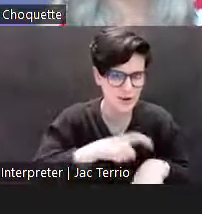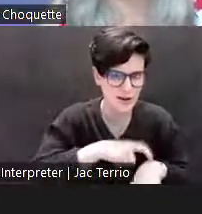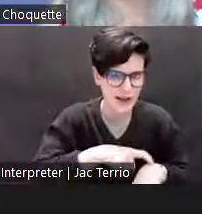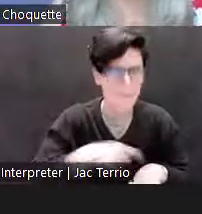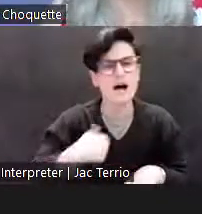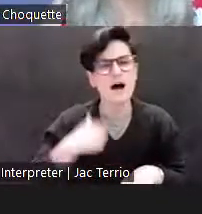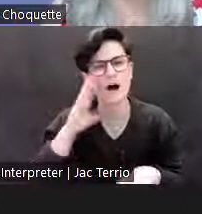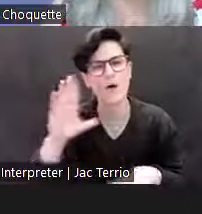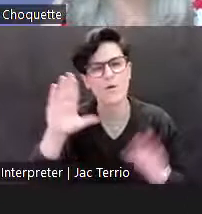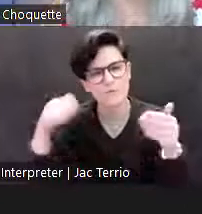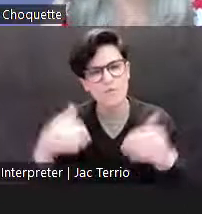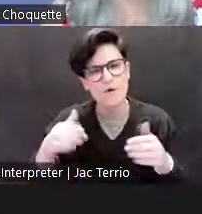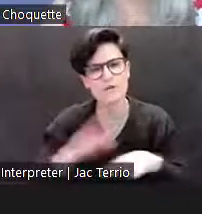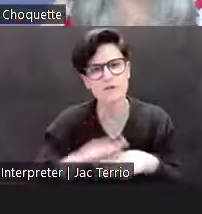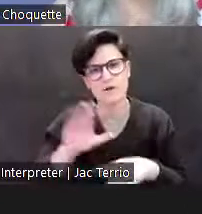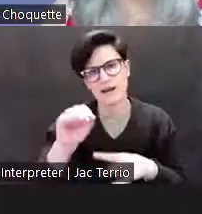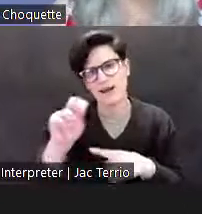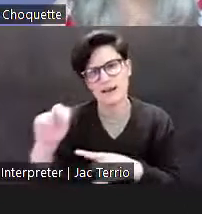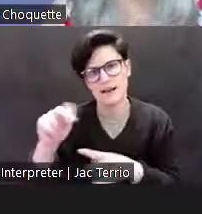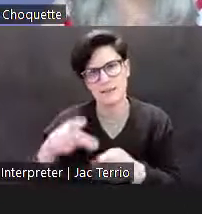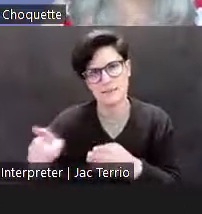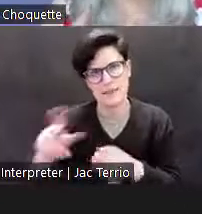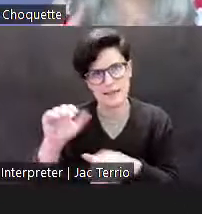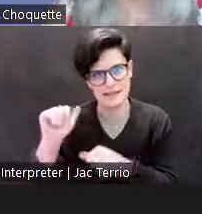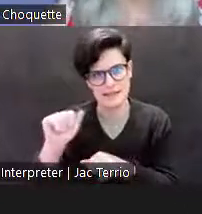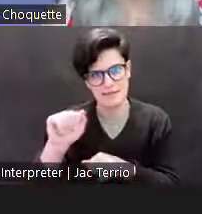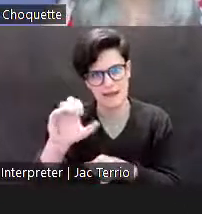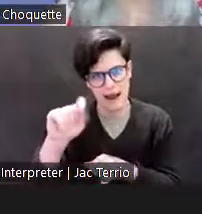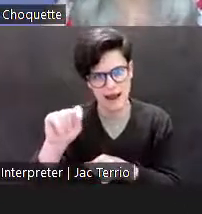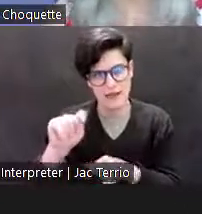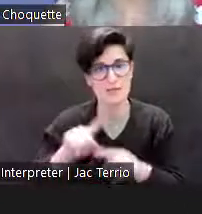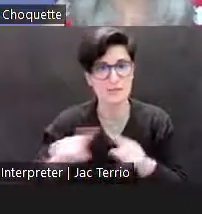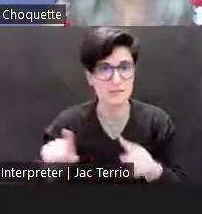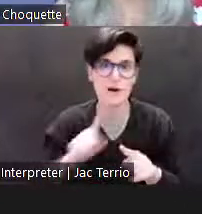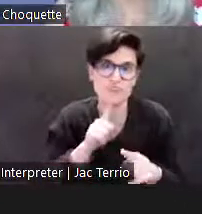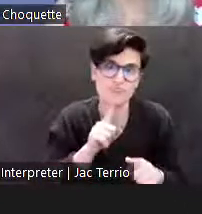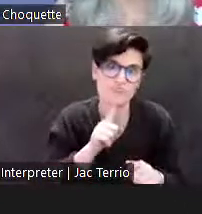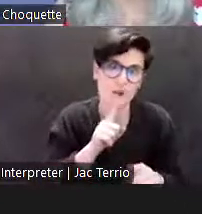of get paid leave Act. But the slide deck is much longer and will be shared with you.